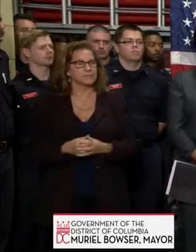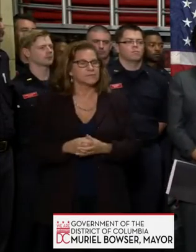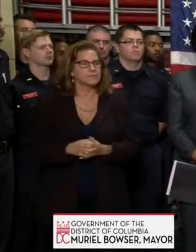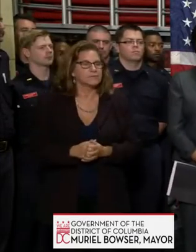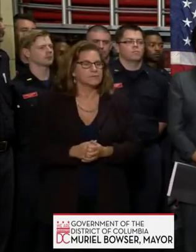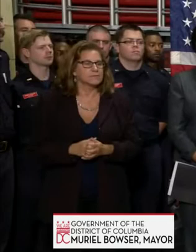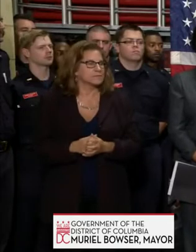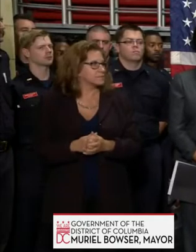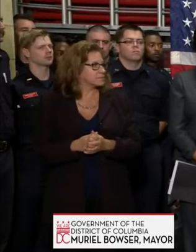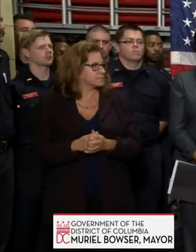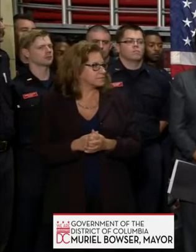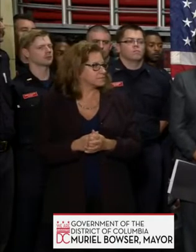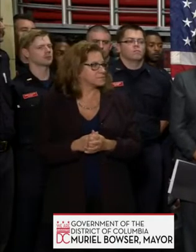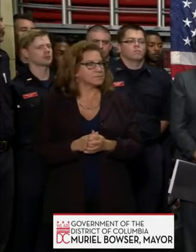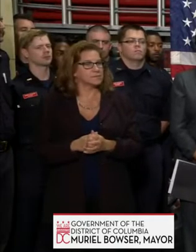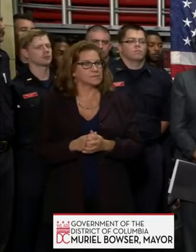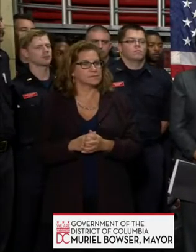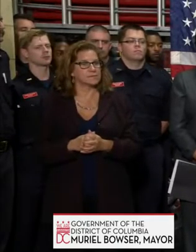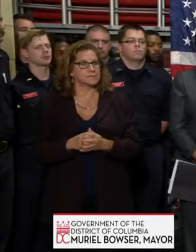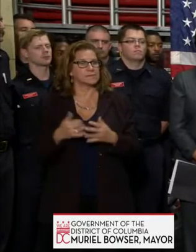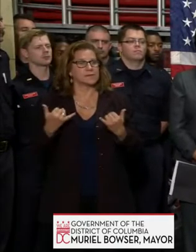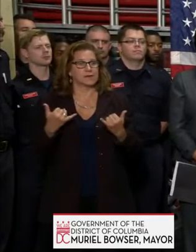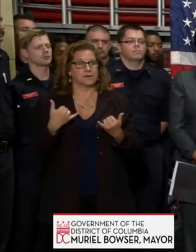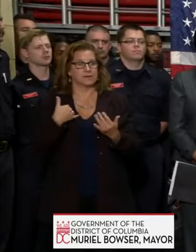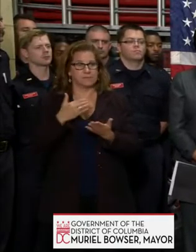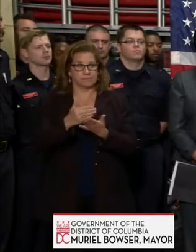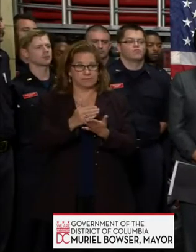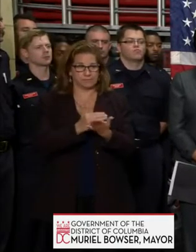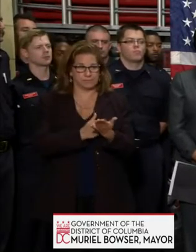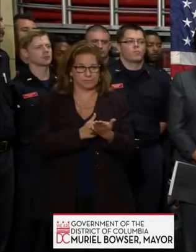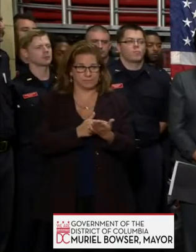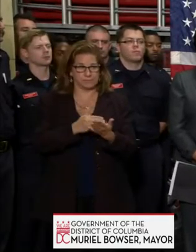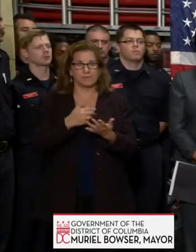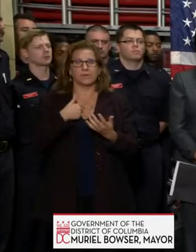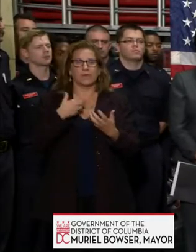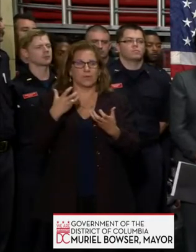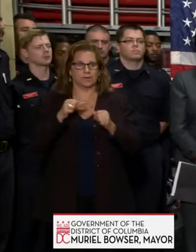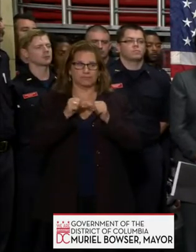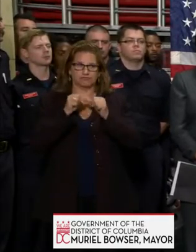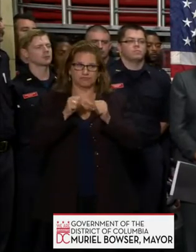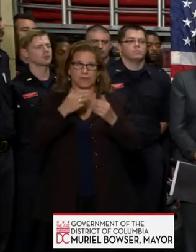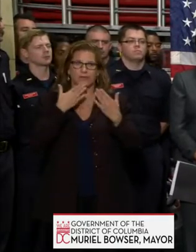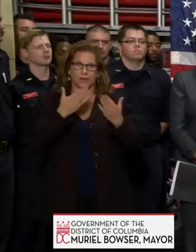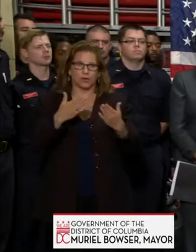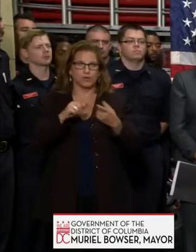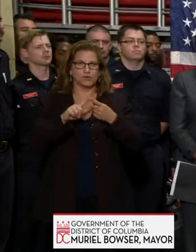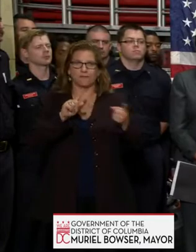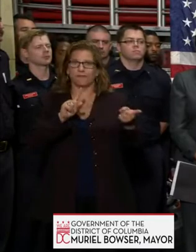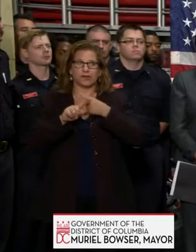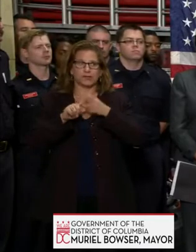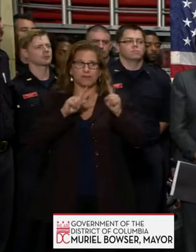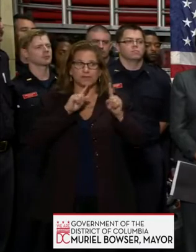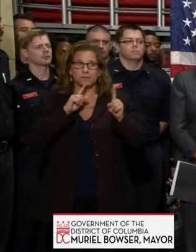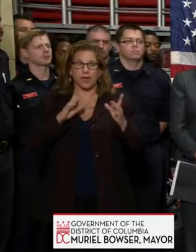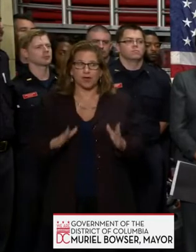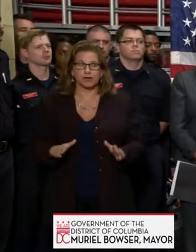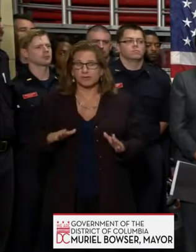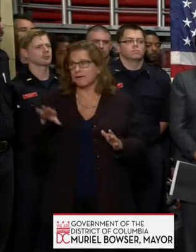LESSON FOR TODAY IS JUST TO THANK OUR FIRST RESPONDERS AND ESPECIALLY THOSE OF THE FIRE AND EMS DEPARTMENT AND THE MAYOR